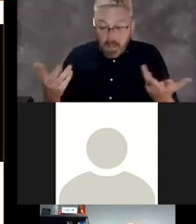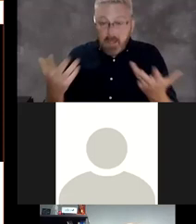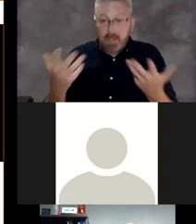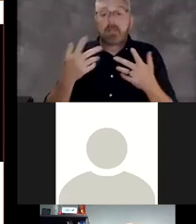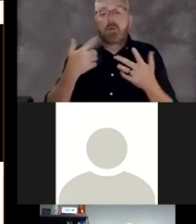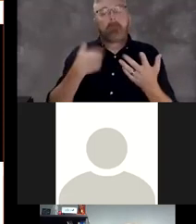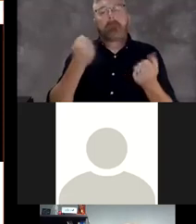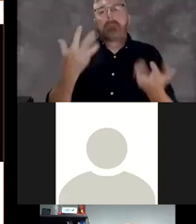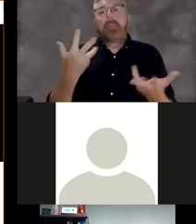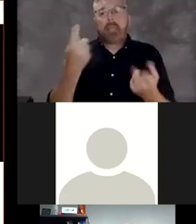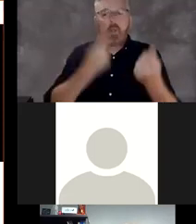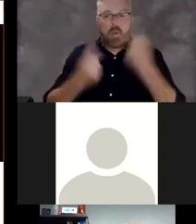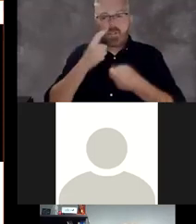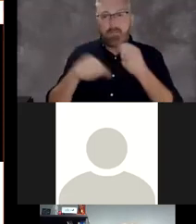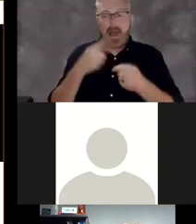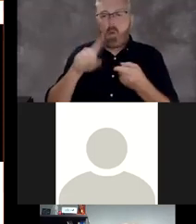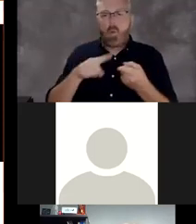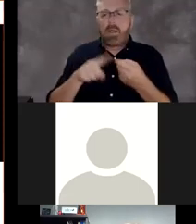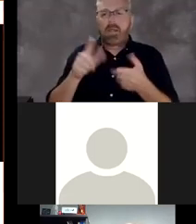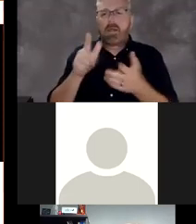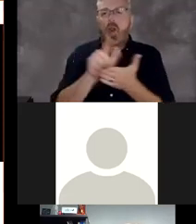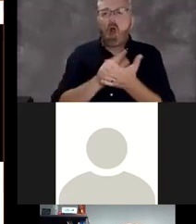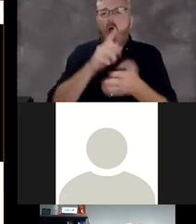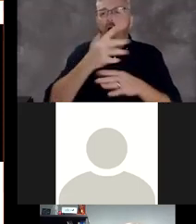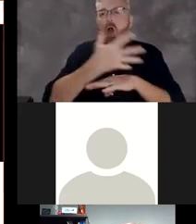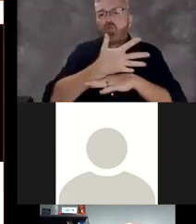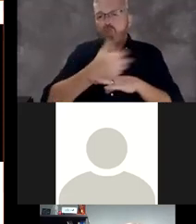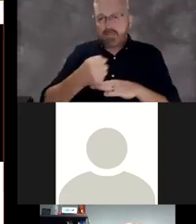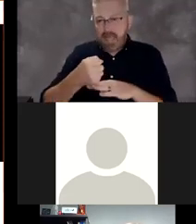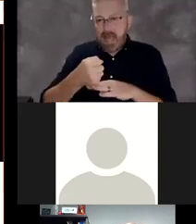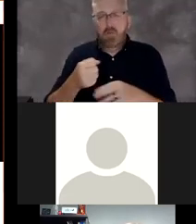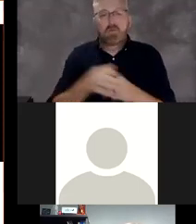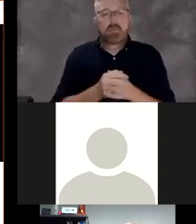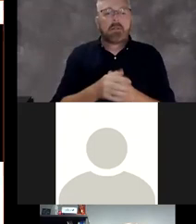LIMITATION QUITE A BIT. IT'S PRETTY COMMON FOR SURVIVORS